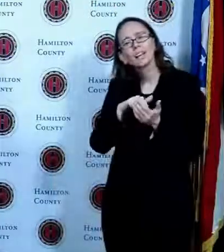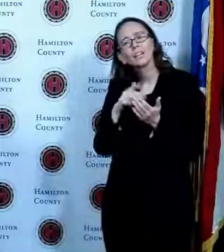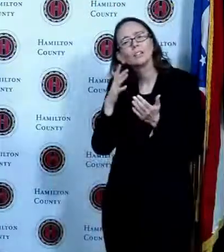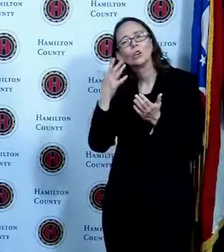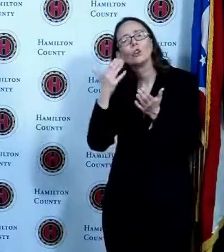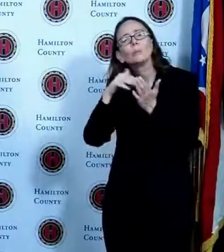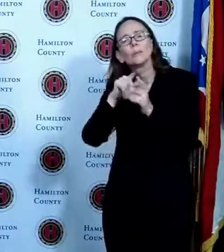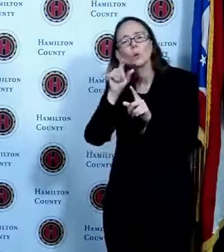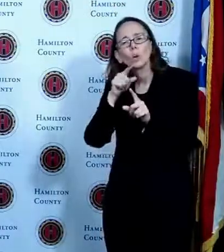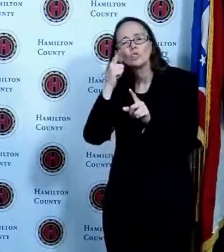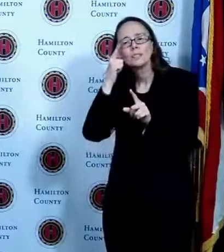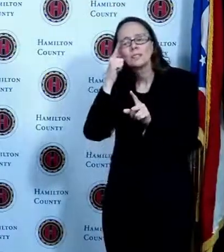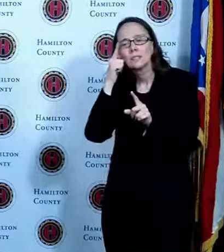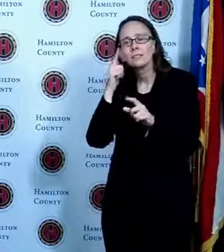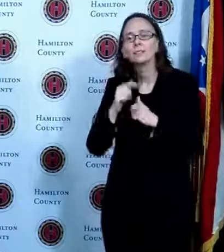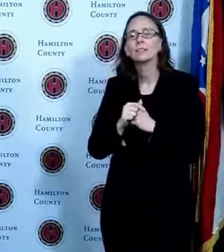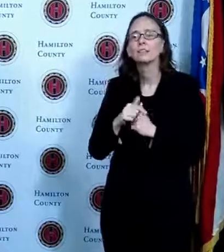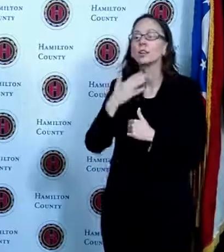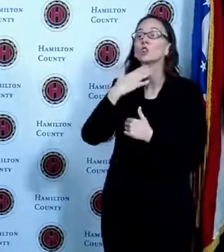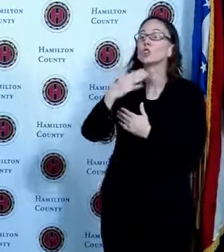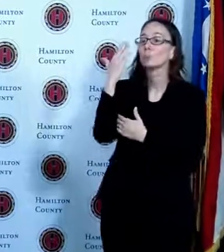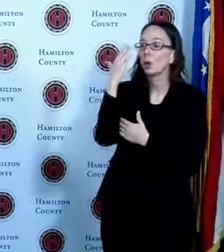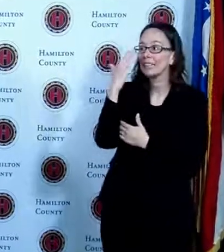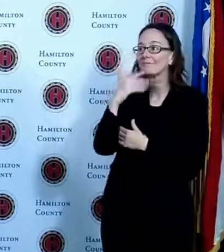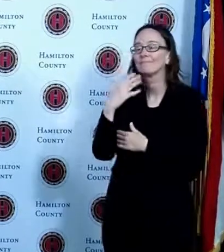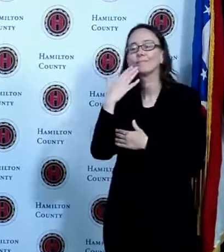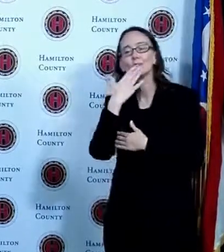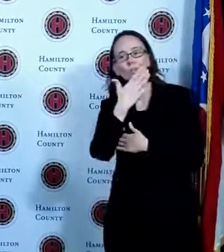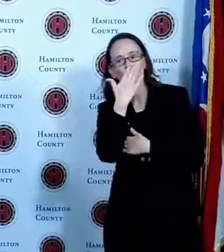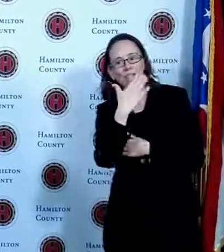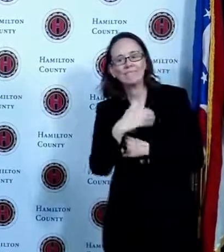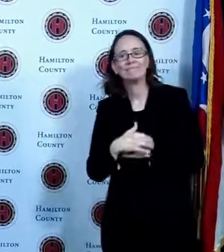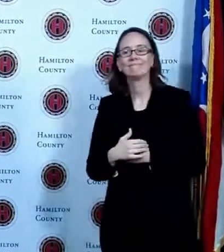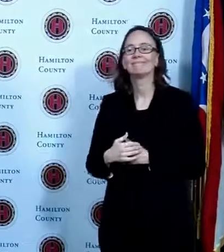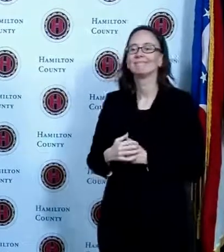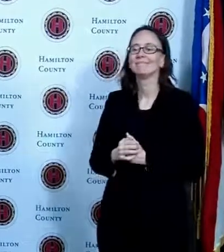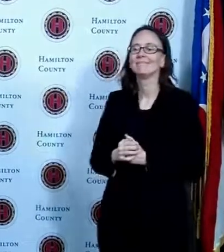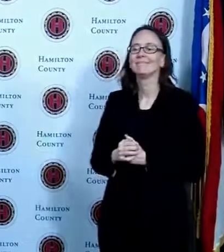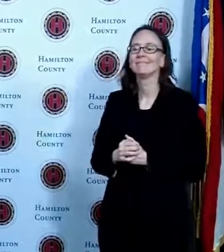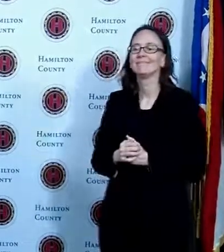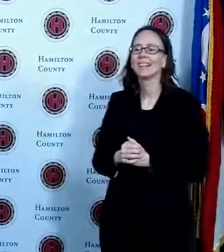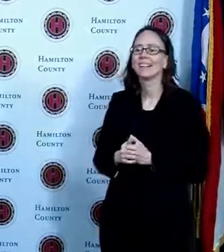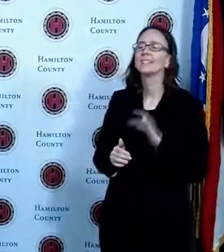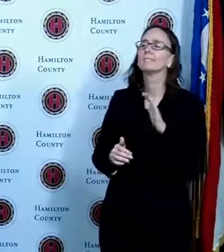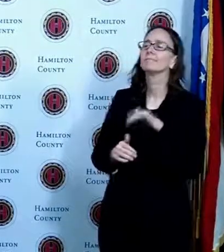good morning so as the testing ramps up I'm curious how